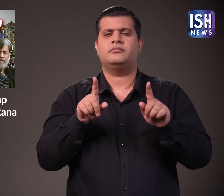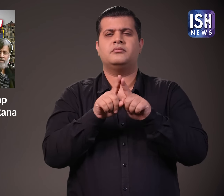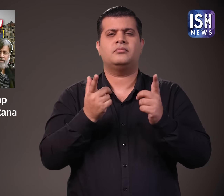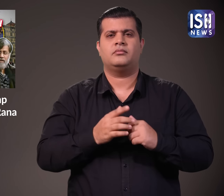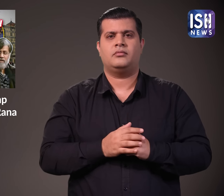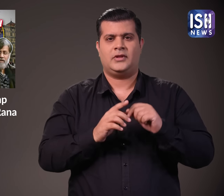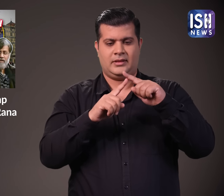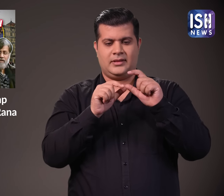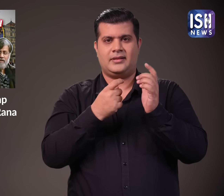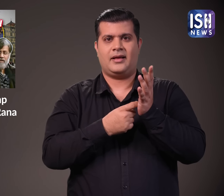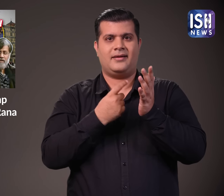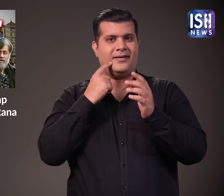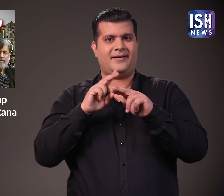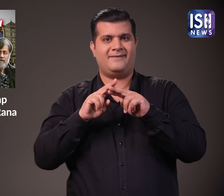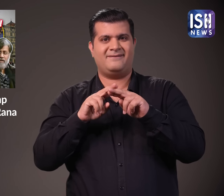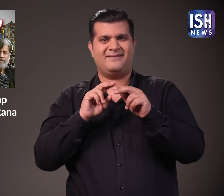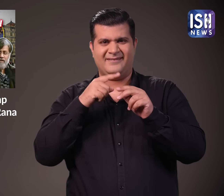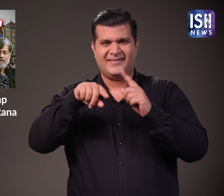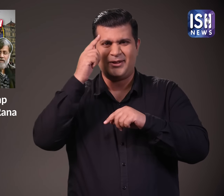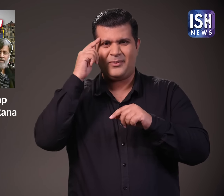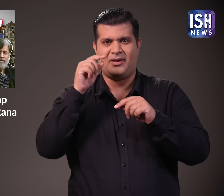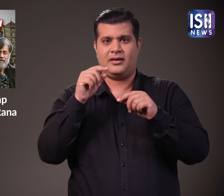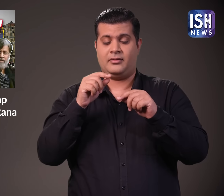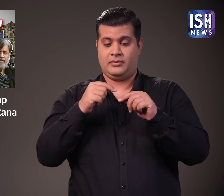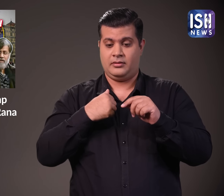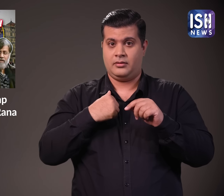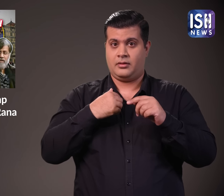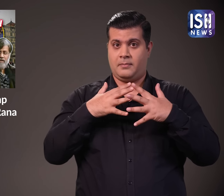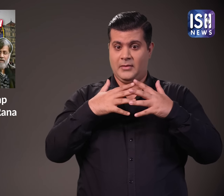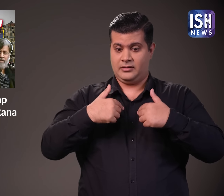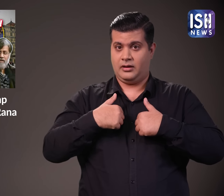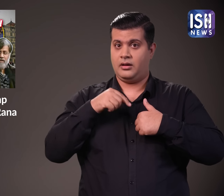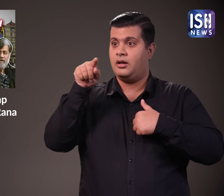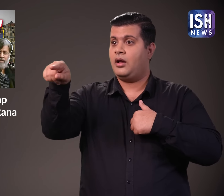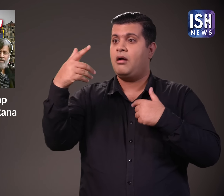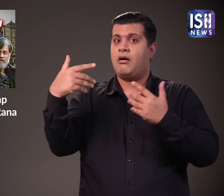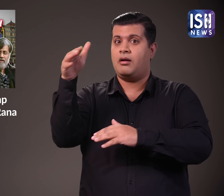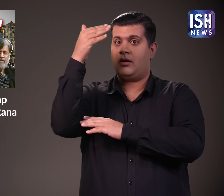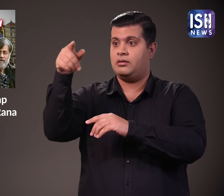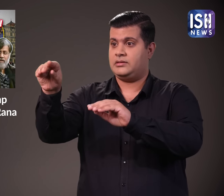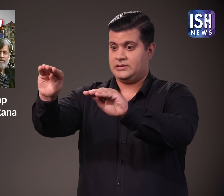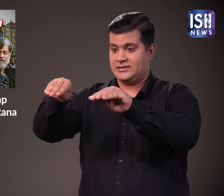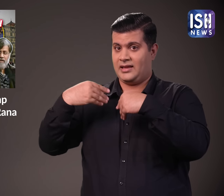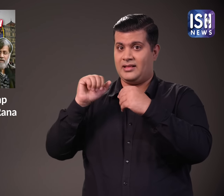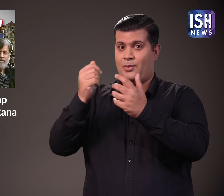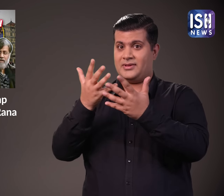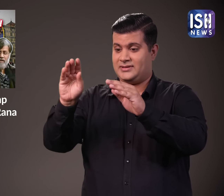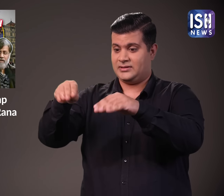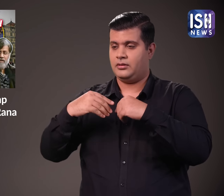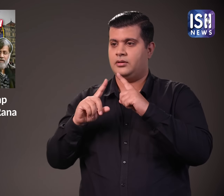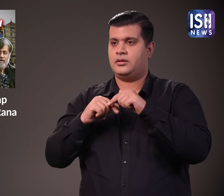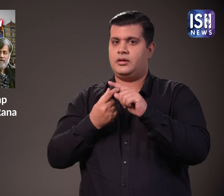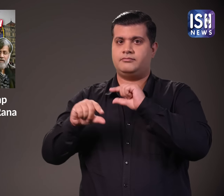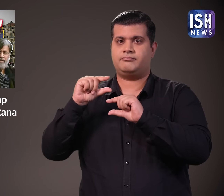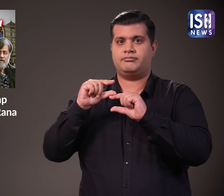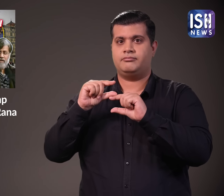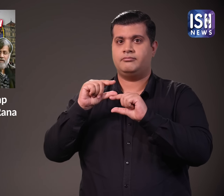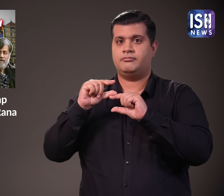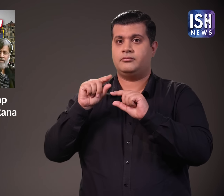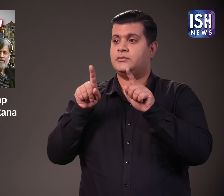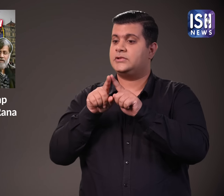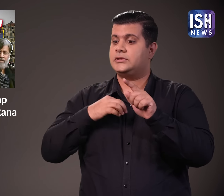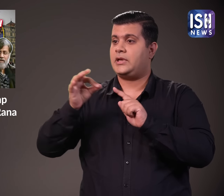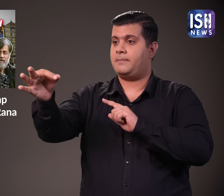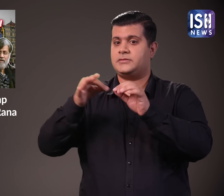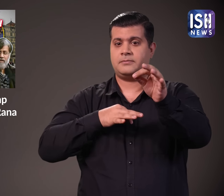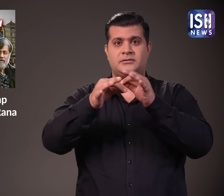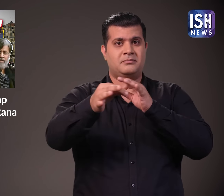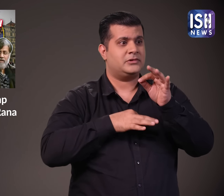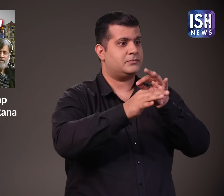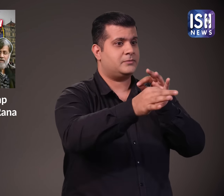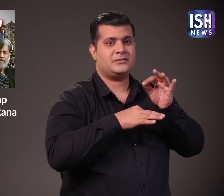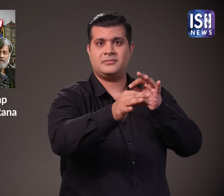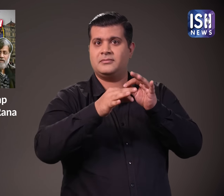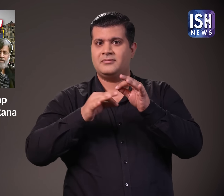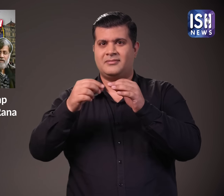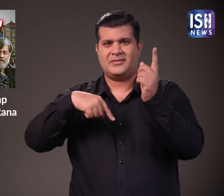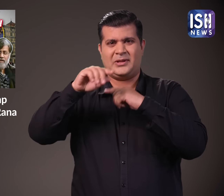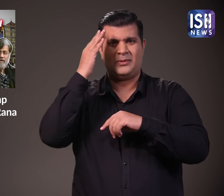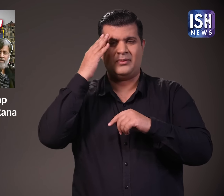You all know about US decision to impose same tariff rates on foreign products as those countries charge on US goods.